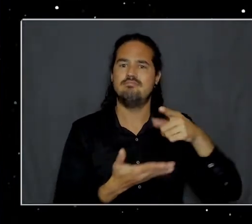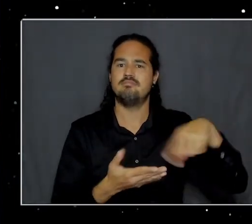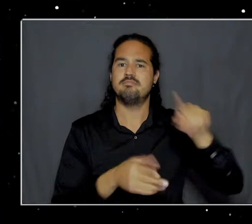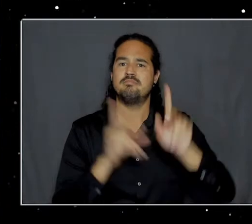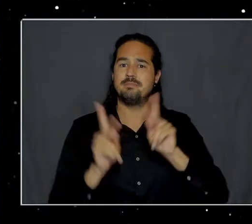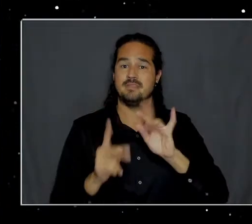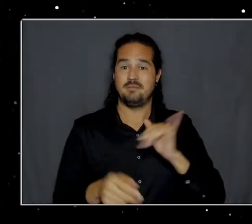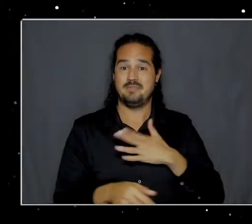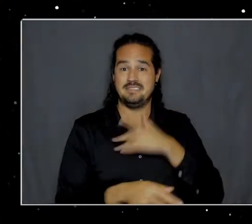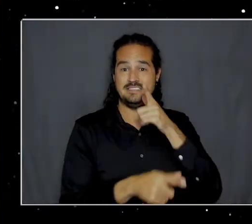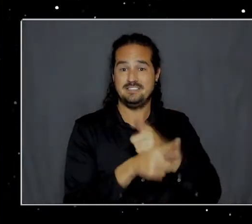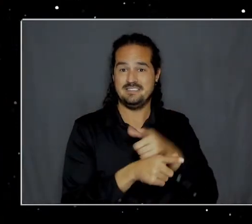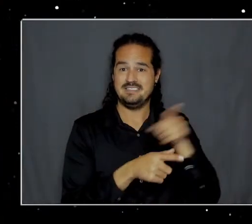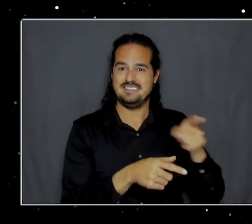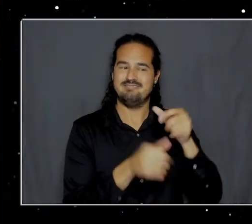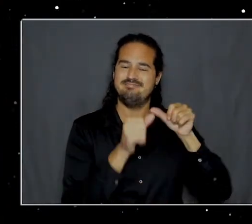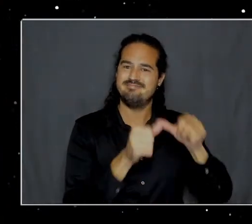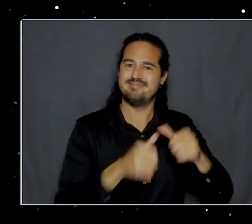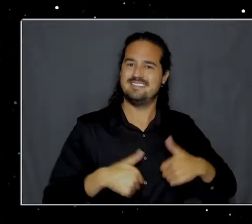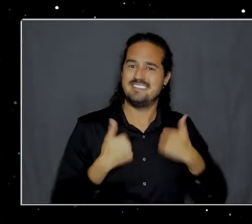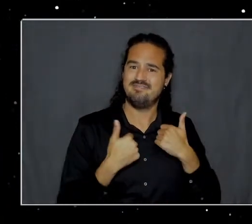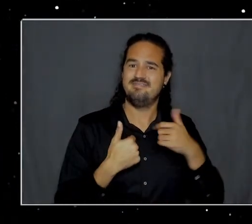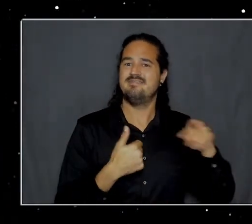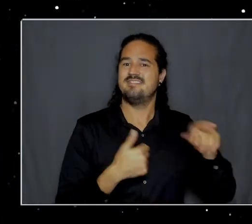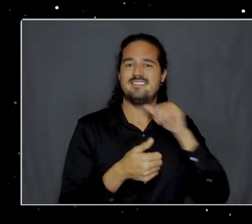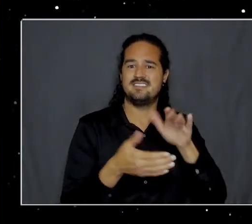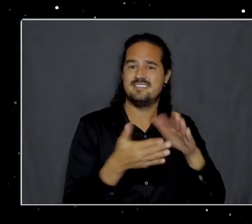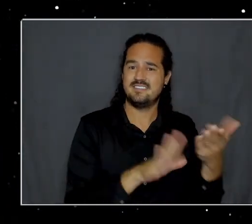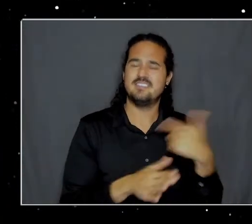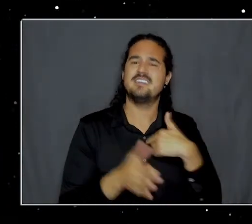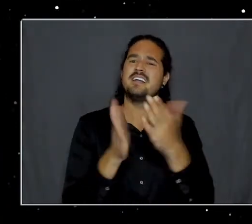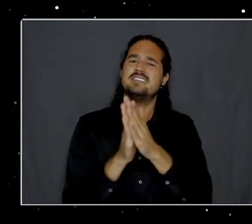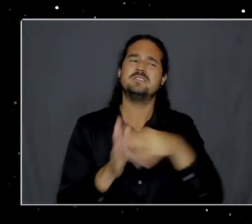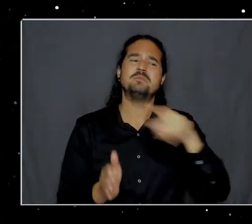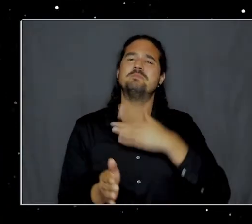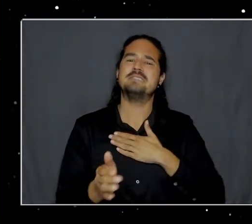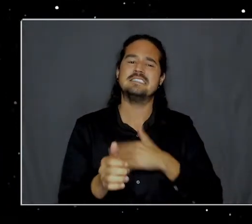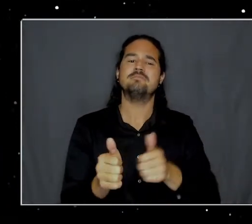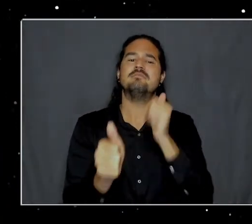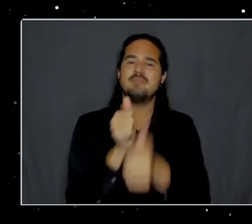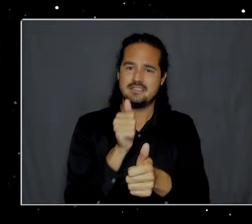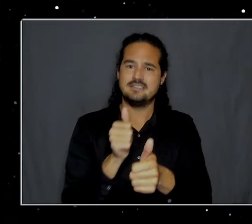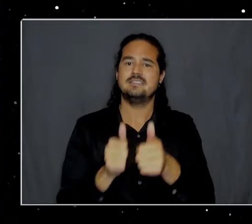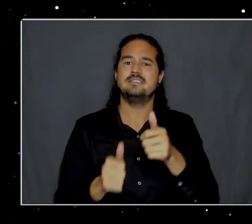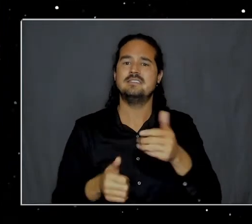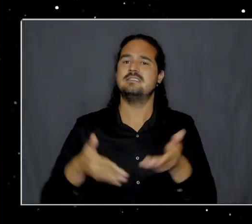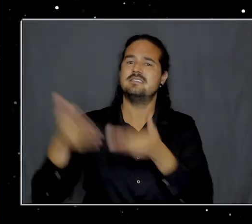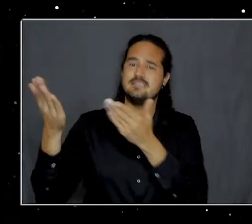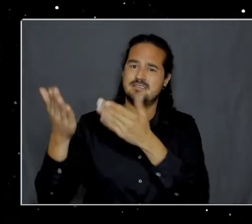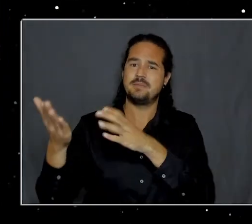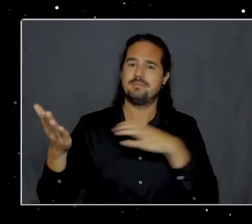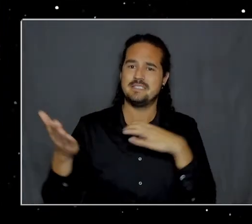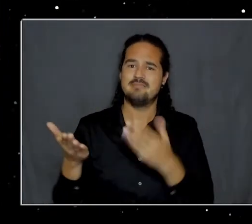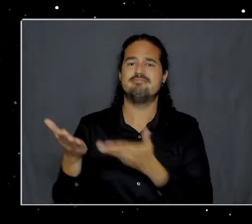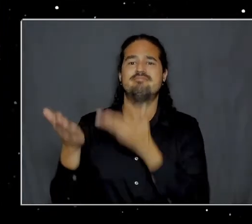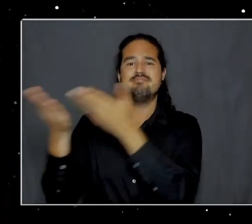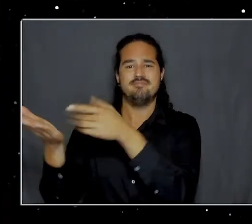MY NAME IS DANIELLE BARGALA SANCHEZ. I'M A PART OF THE WASHINGTON COALITION FOR POLICE ACCOUNTABILITY, AND RENEE DAVIS WAS MY FOSTER SISTER.